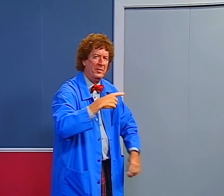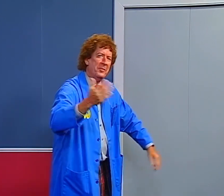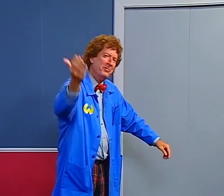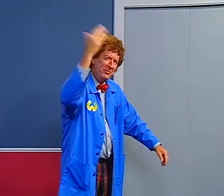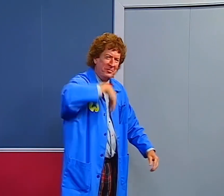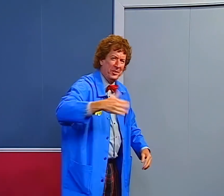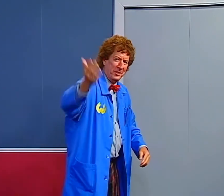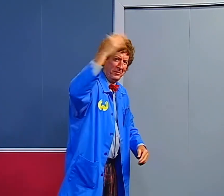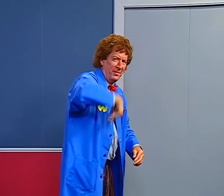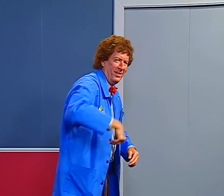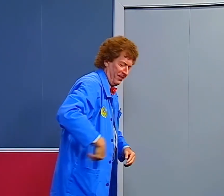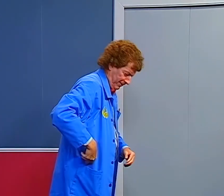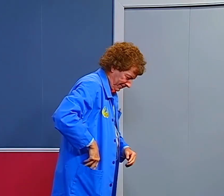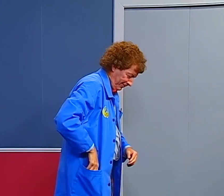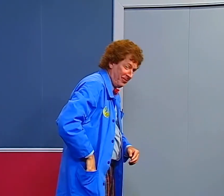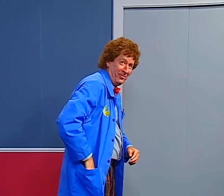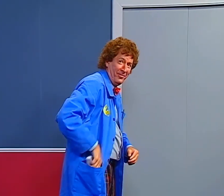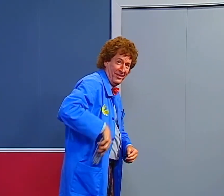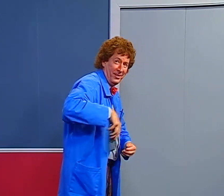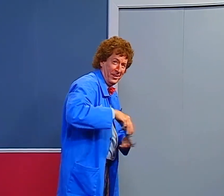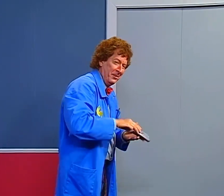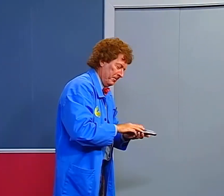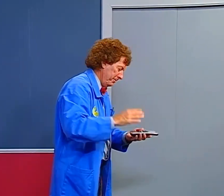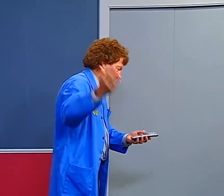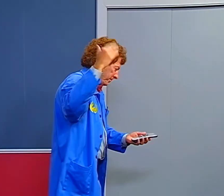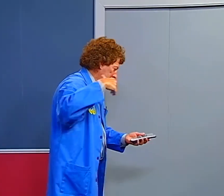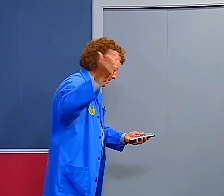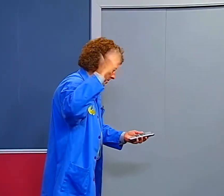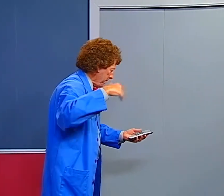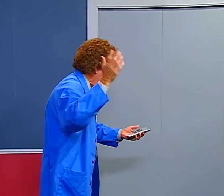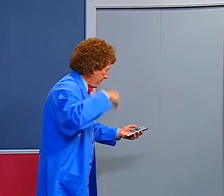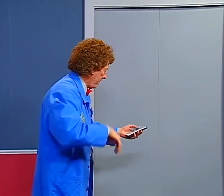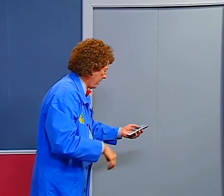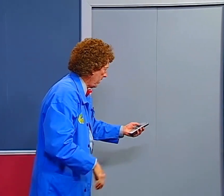COME ON... COME ON.